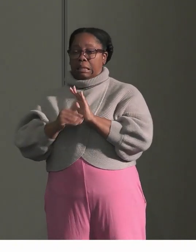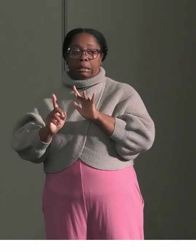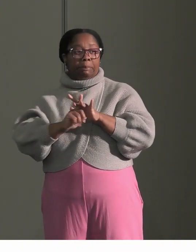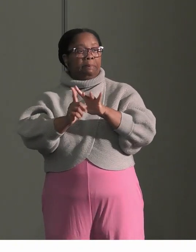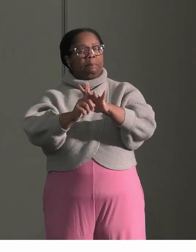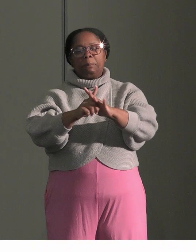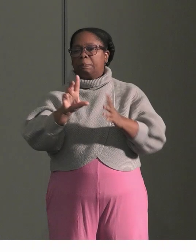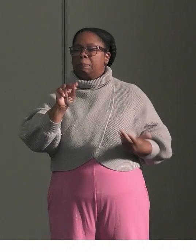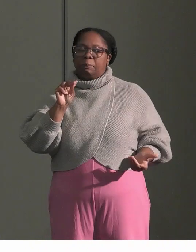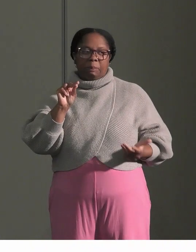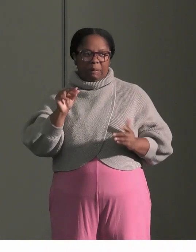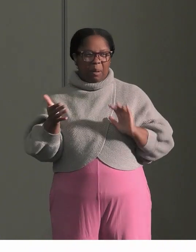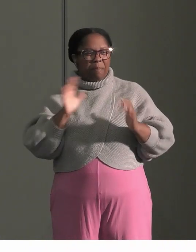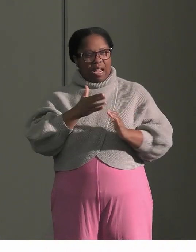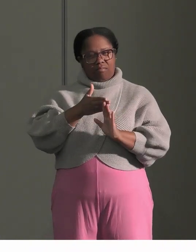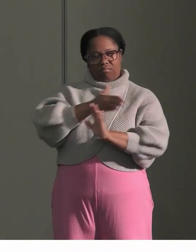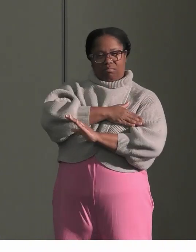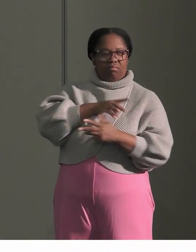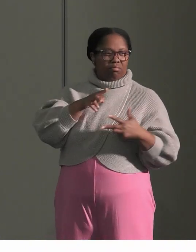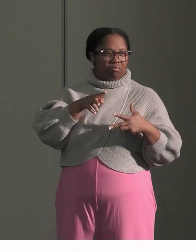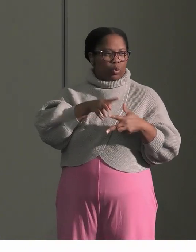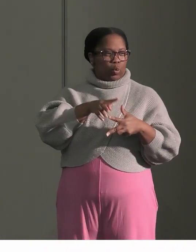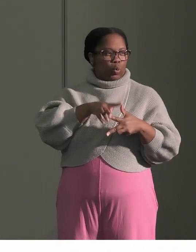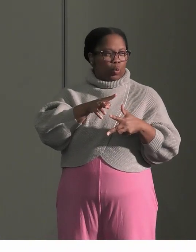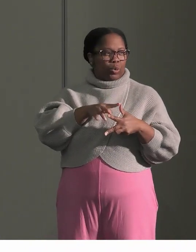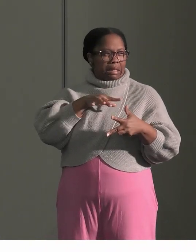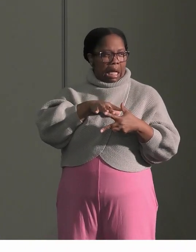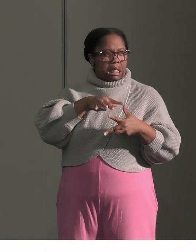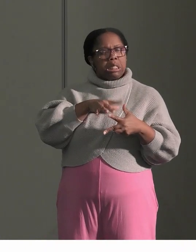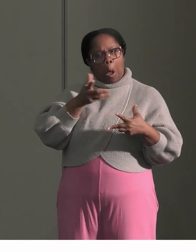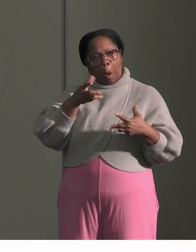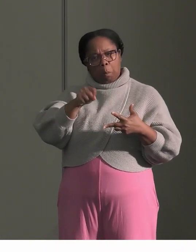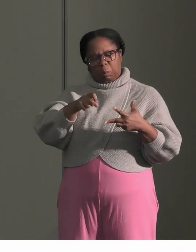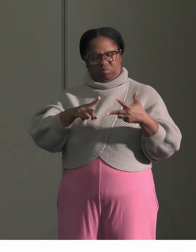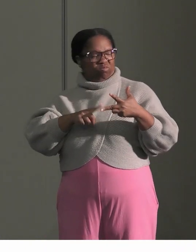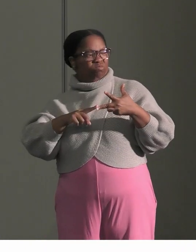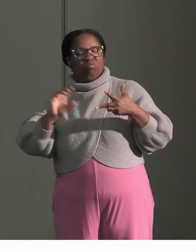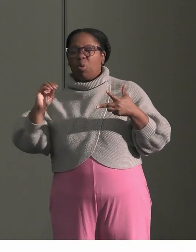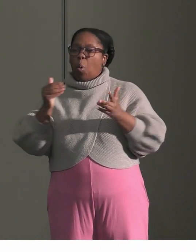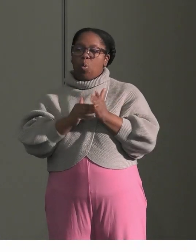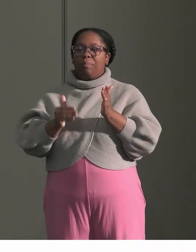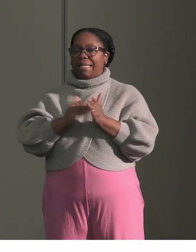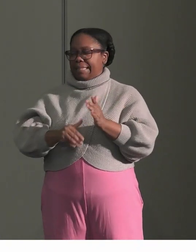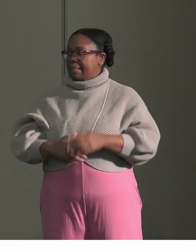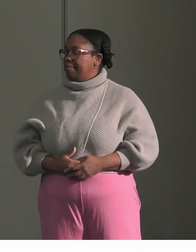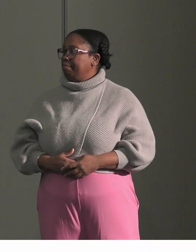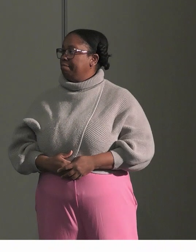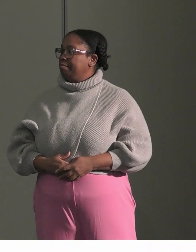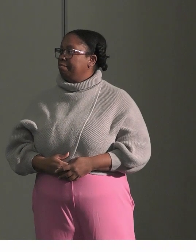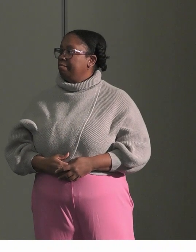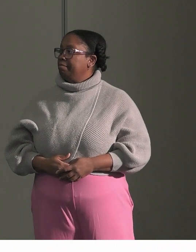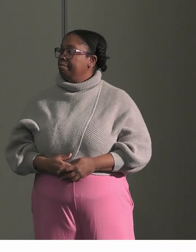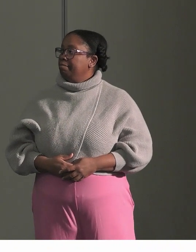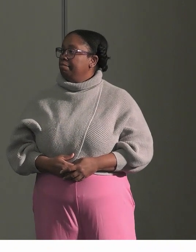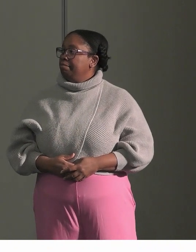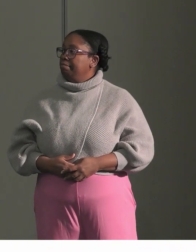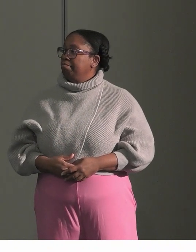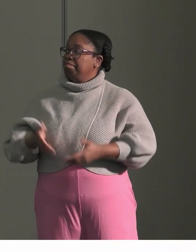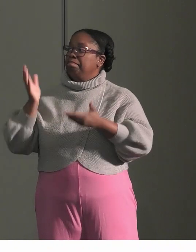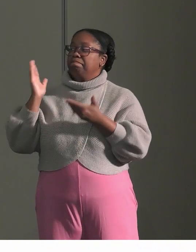to the others that were more common. My score cards look like this. I have